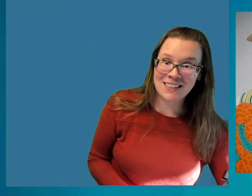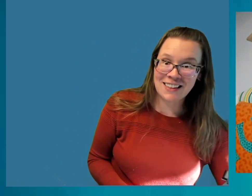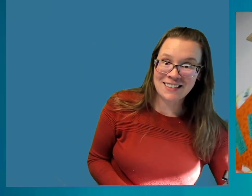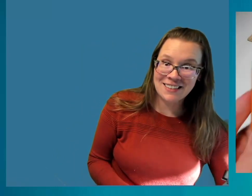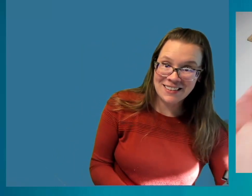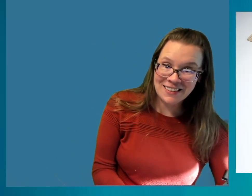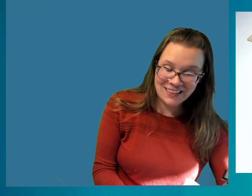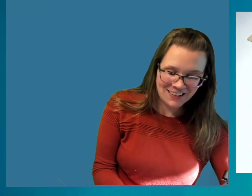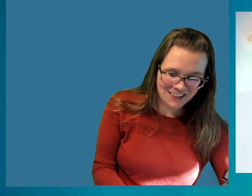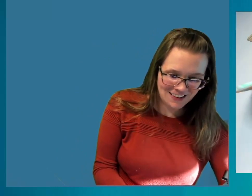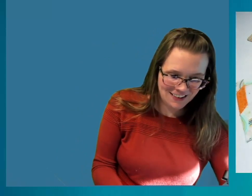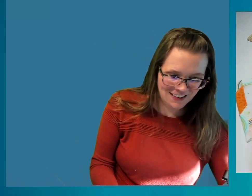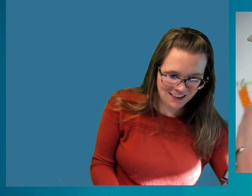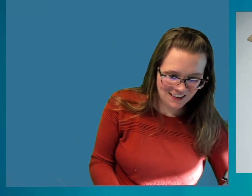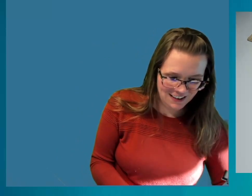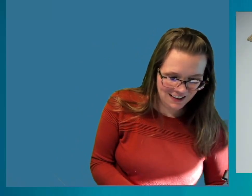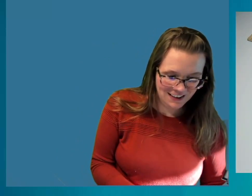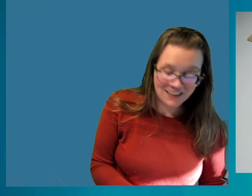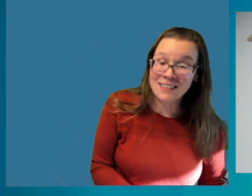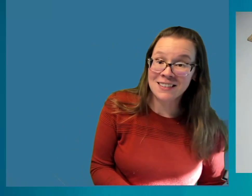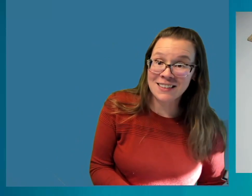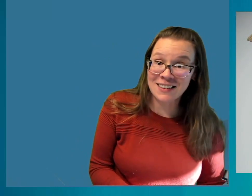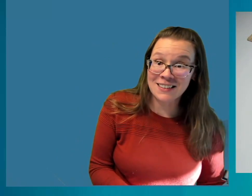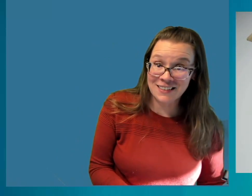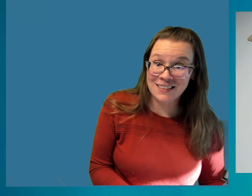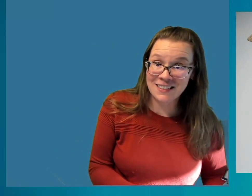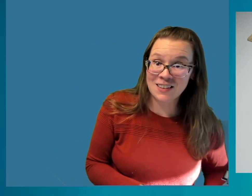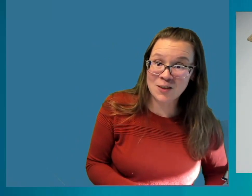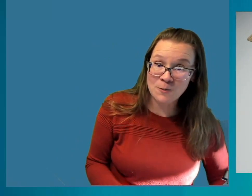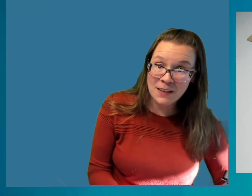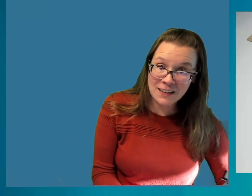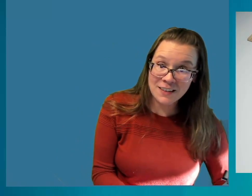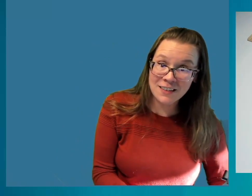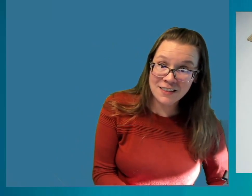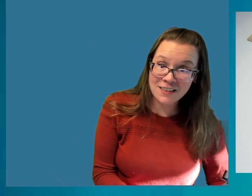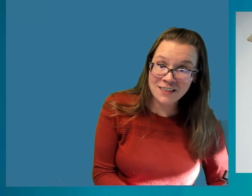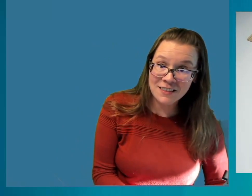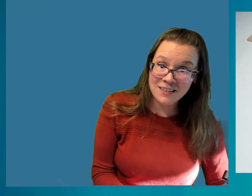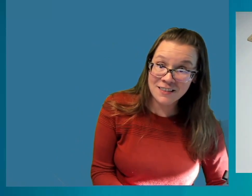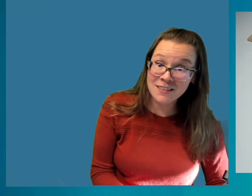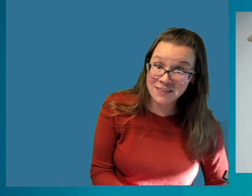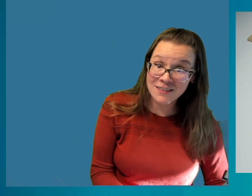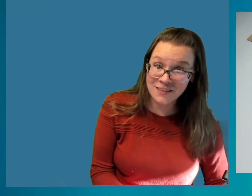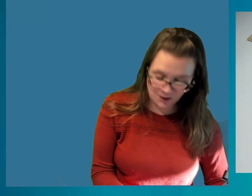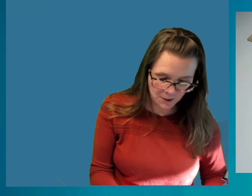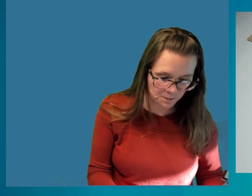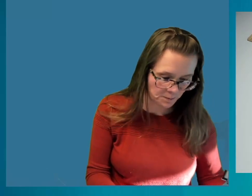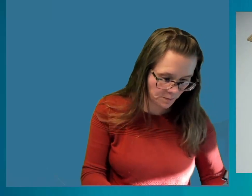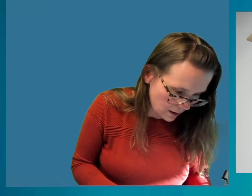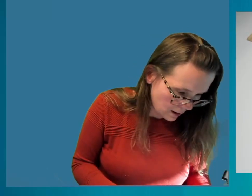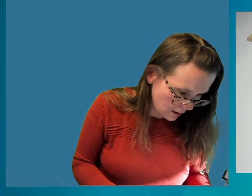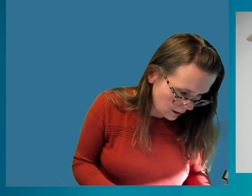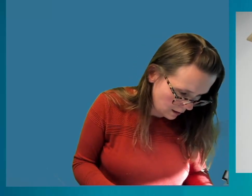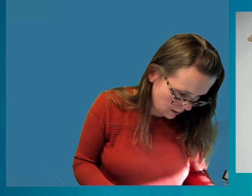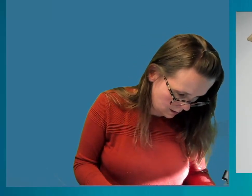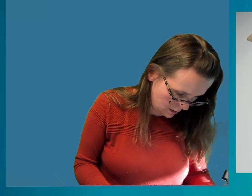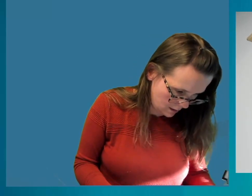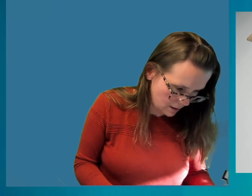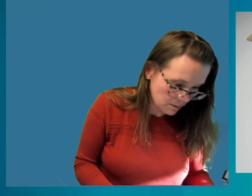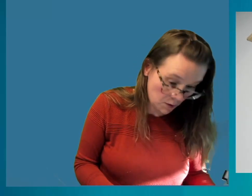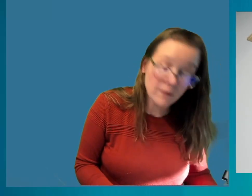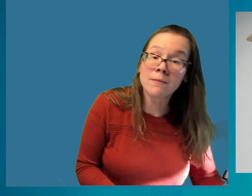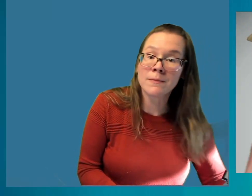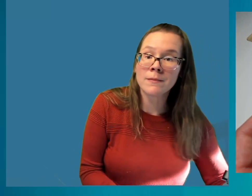the top of your postcard and have them match up. That's the recommended approach, okay.